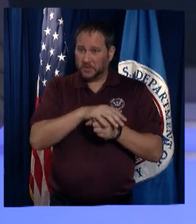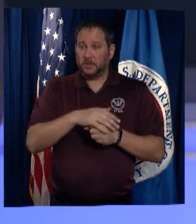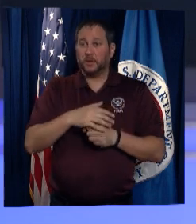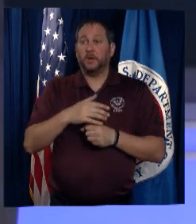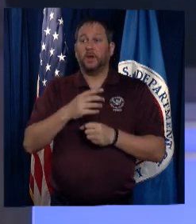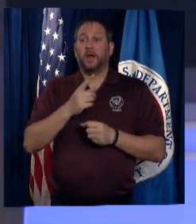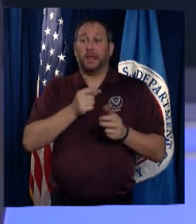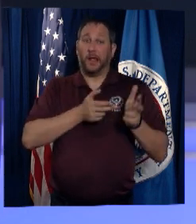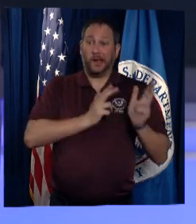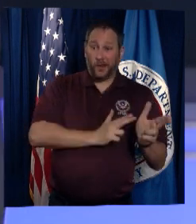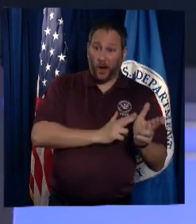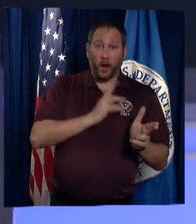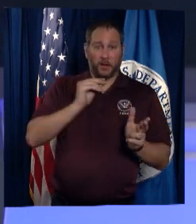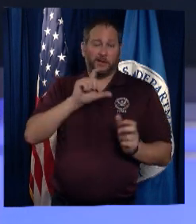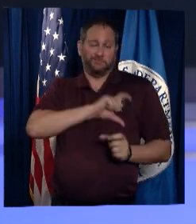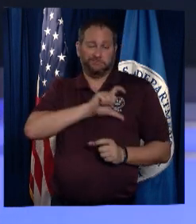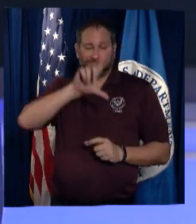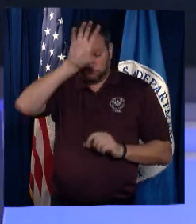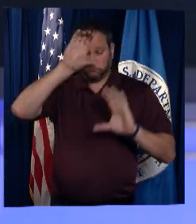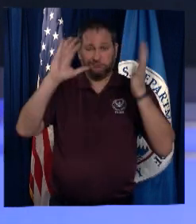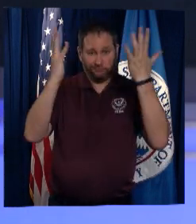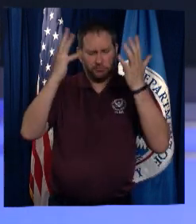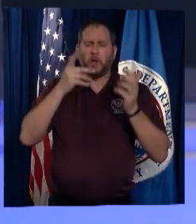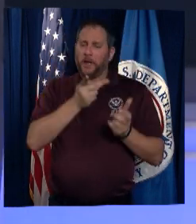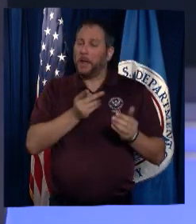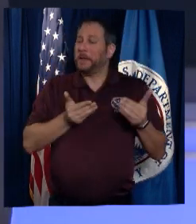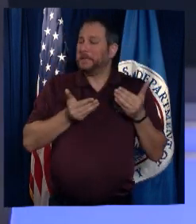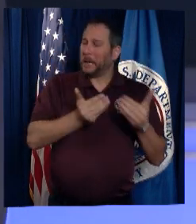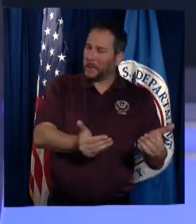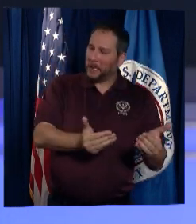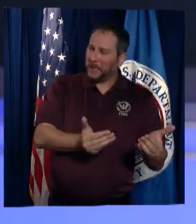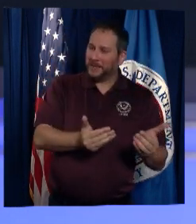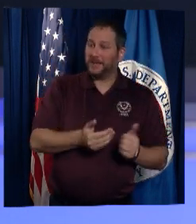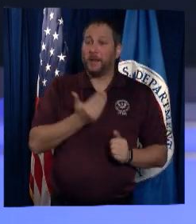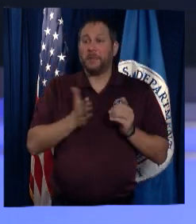city and county never disagree. And the state is always there, ready to support